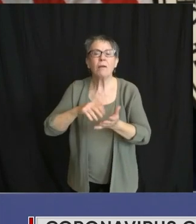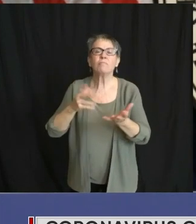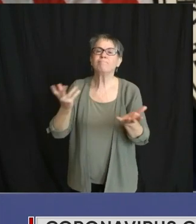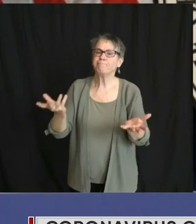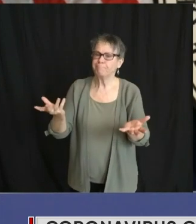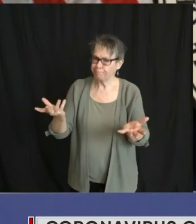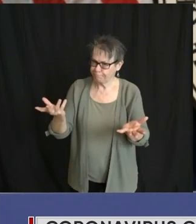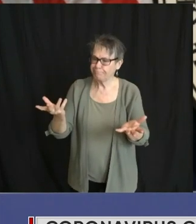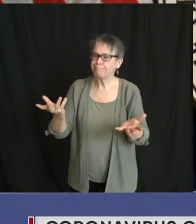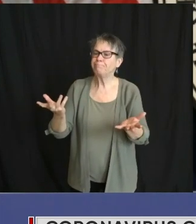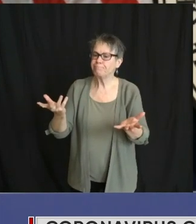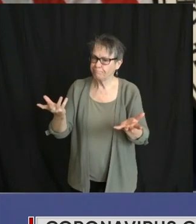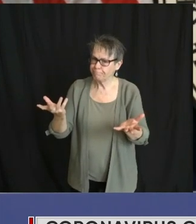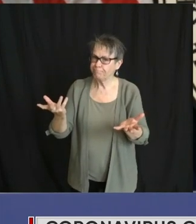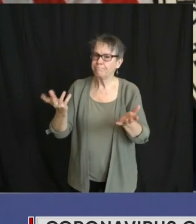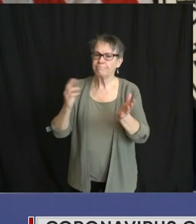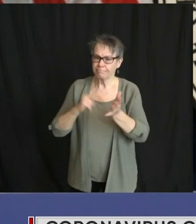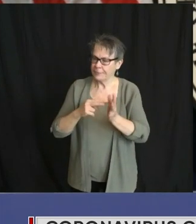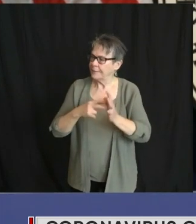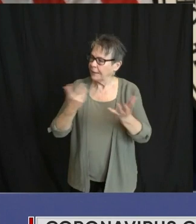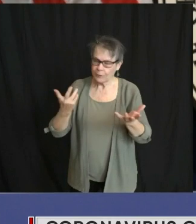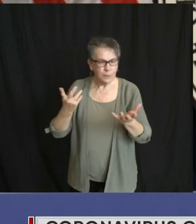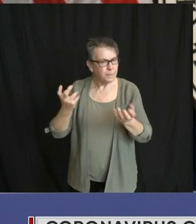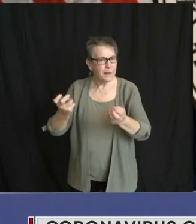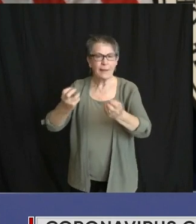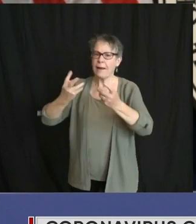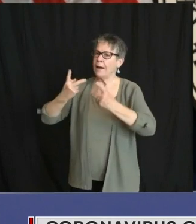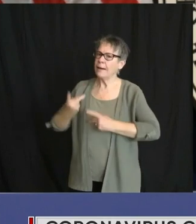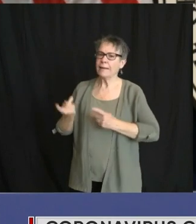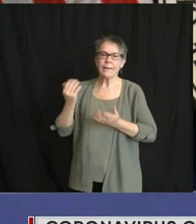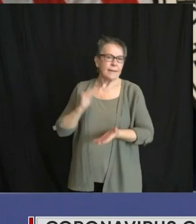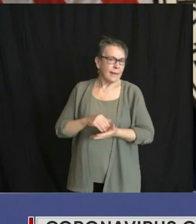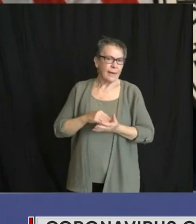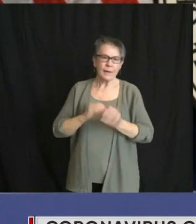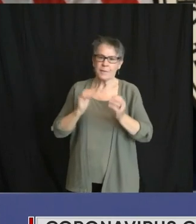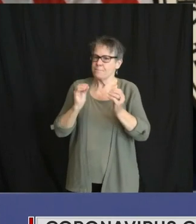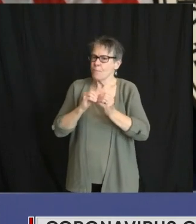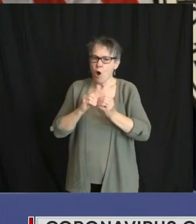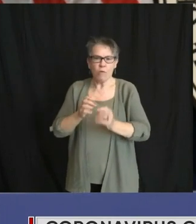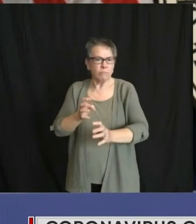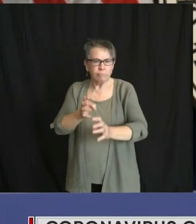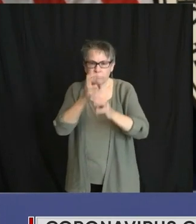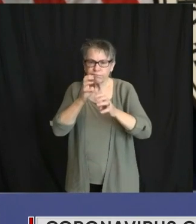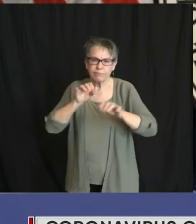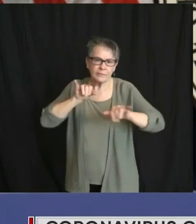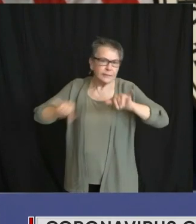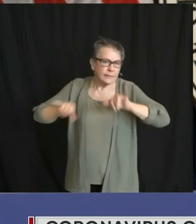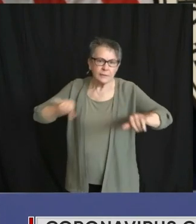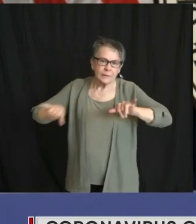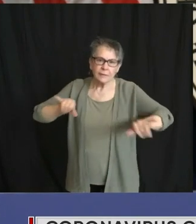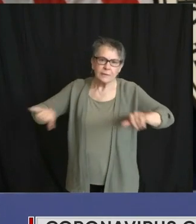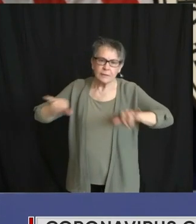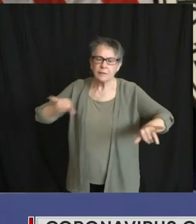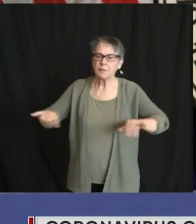IMPORTANT CURBS WE ARE LOOKING AT WITH HOSPITALIZATIONS. MOST IMPORTANTLY -- EVEN THOUGH